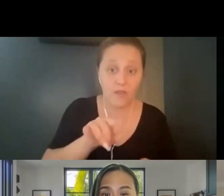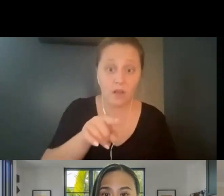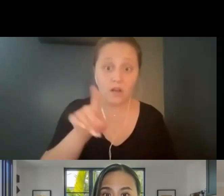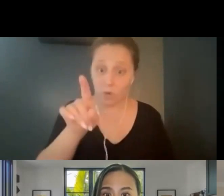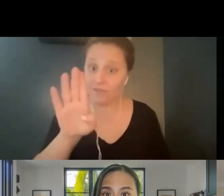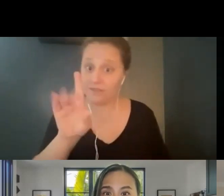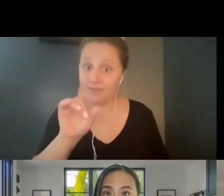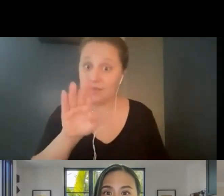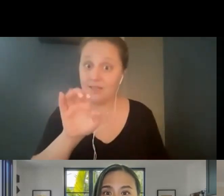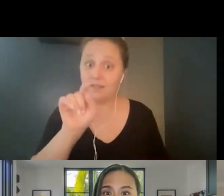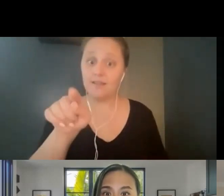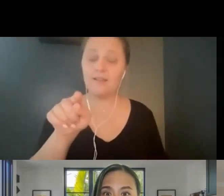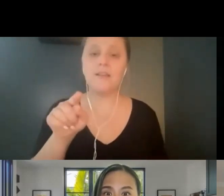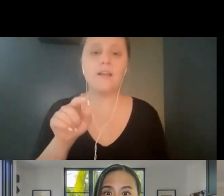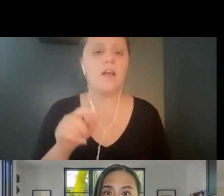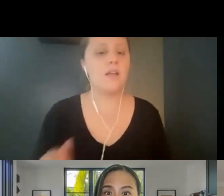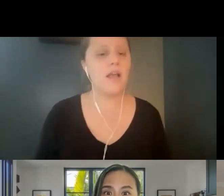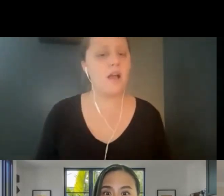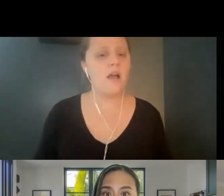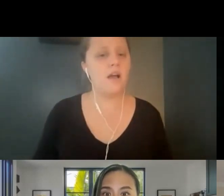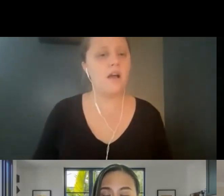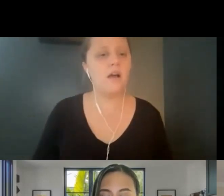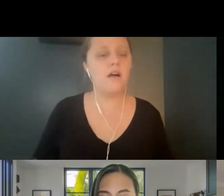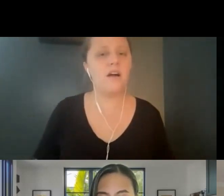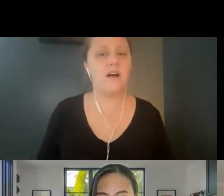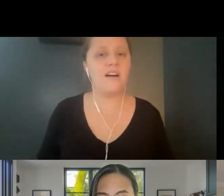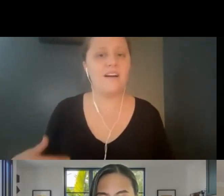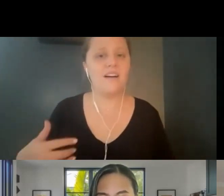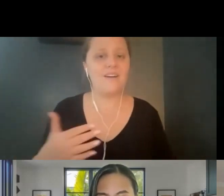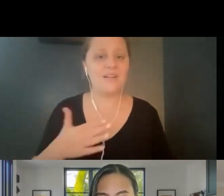Debbie: Just what I'll share and it's and it kind of goes along the lines of